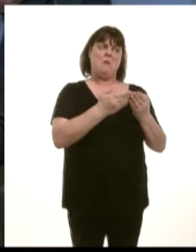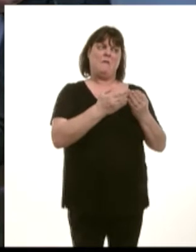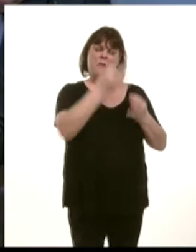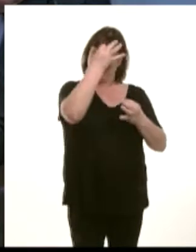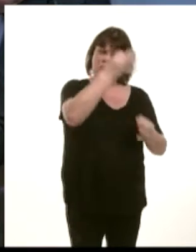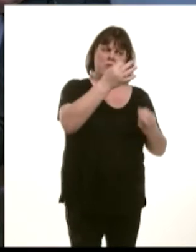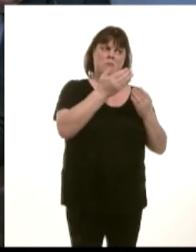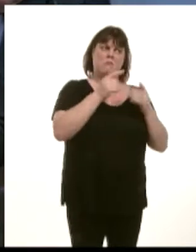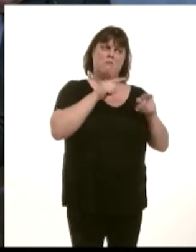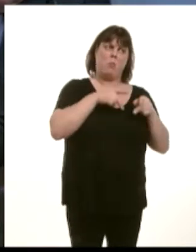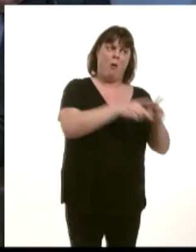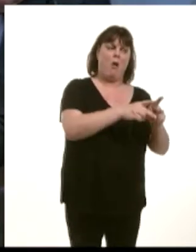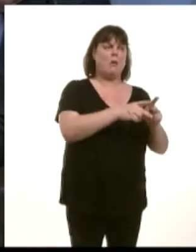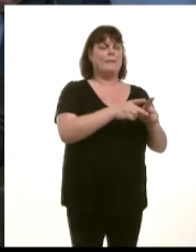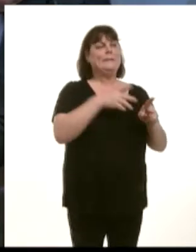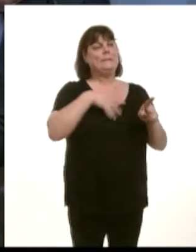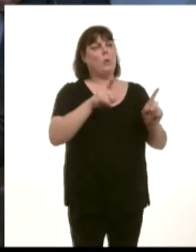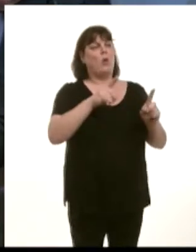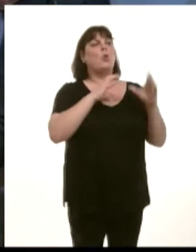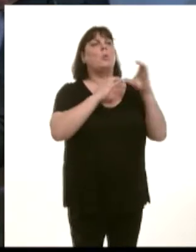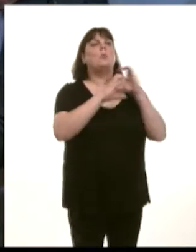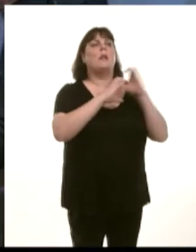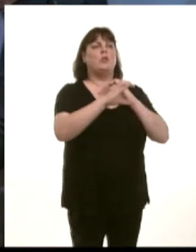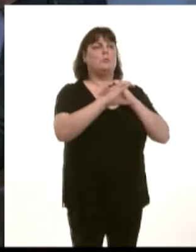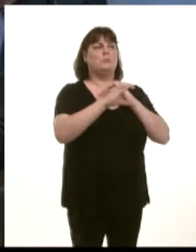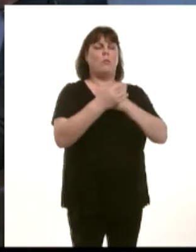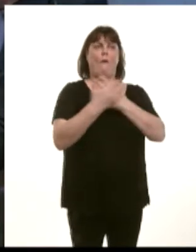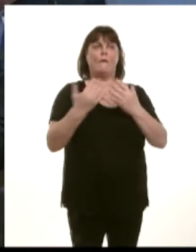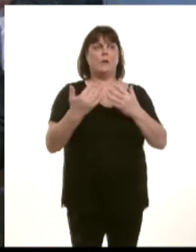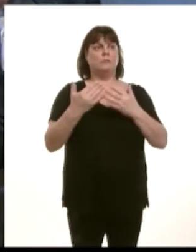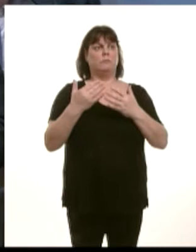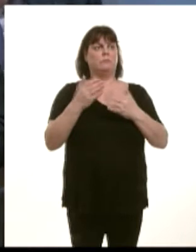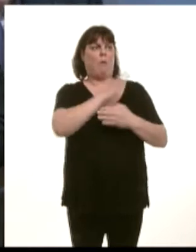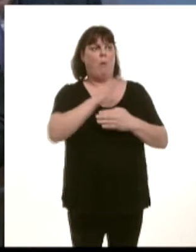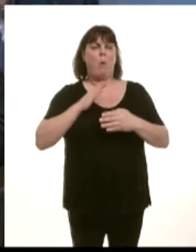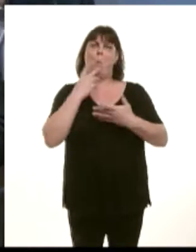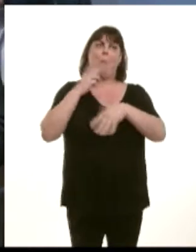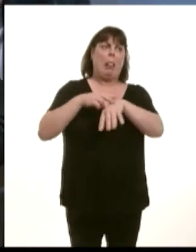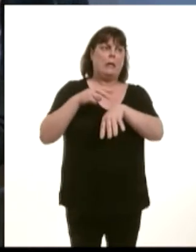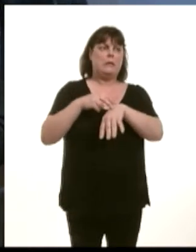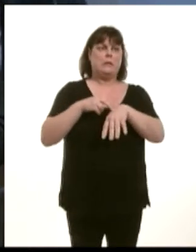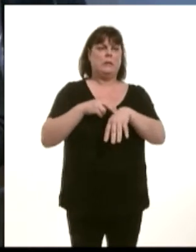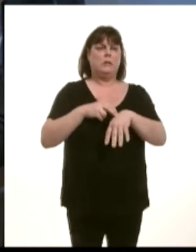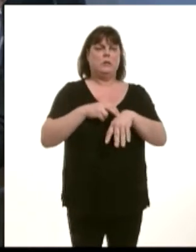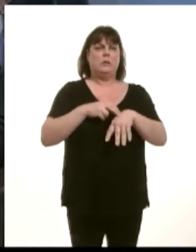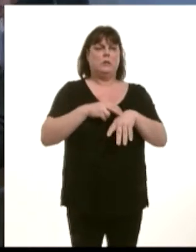They—the security service and the police—are often seen as maybe the last resort because